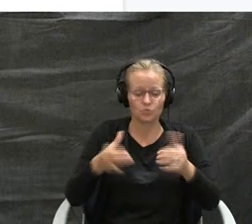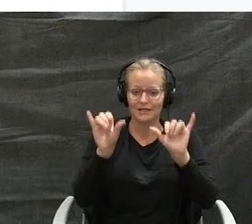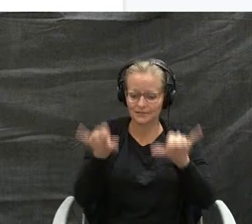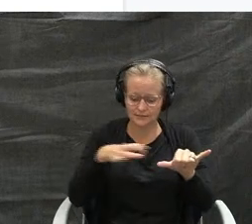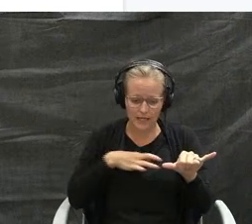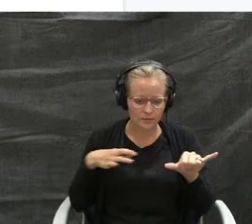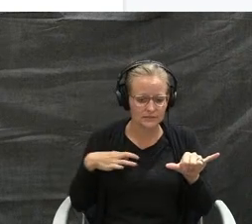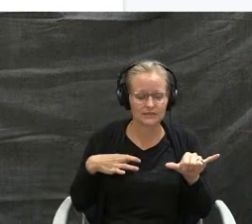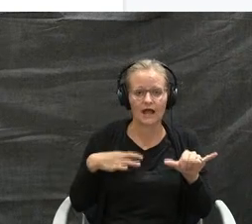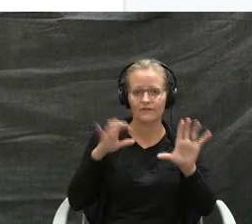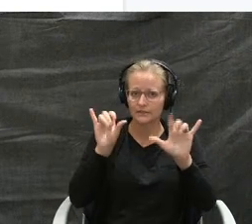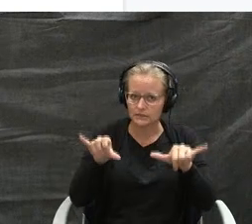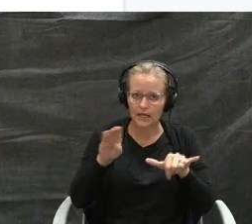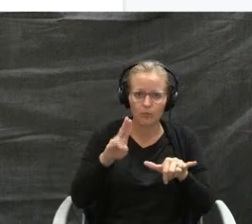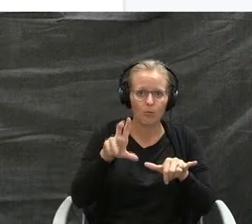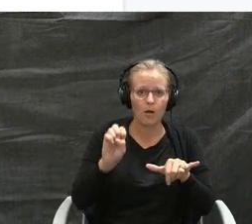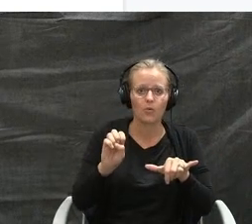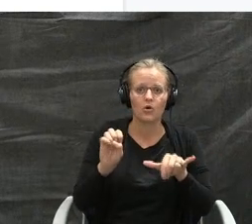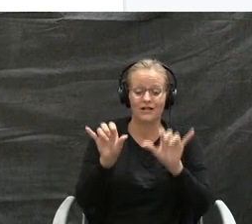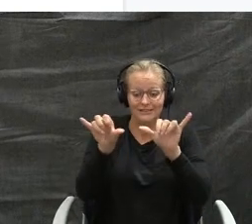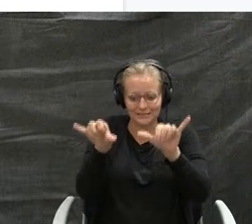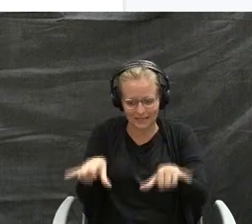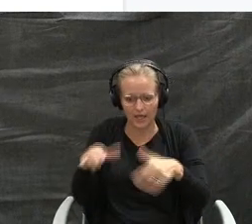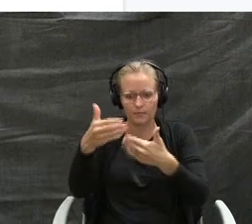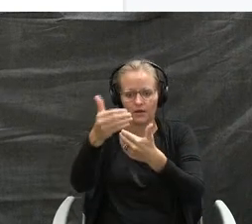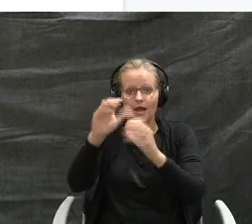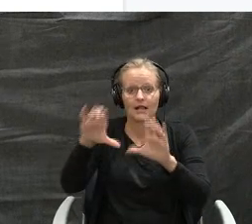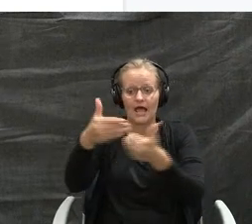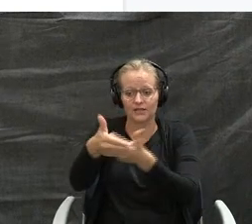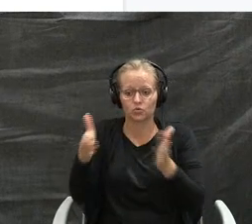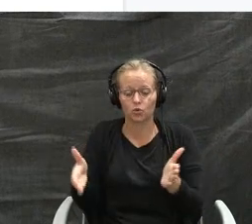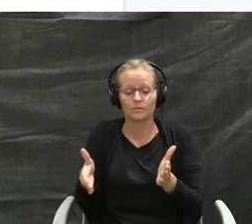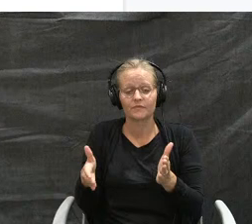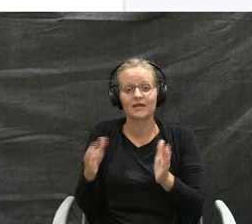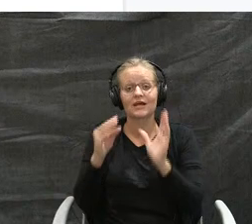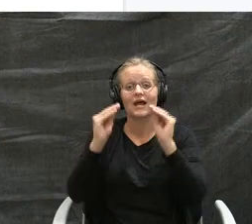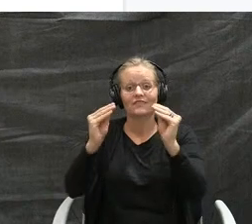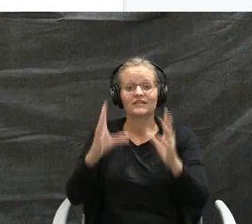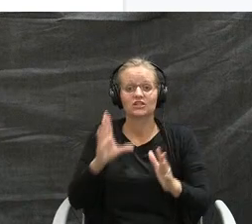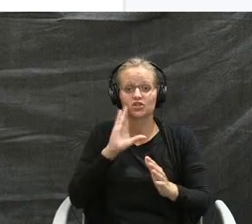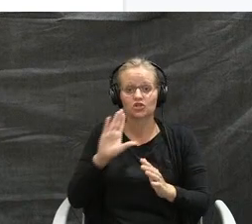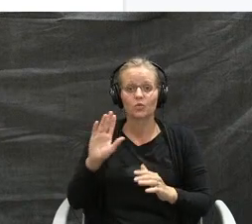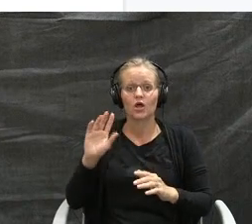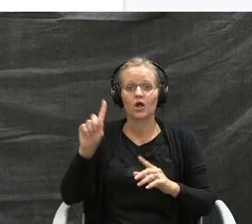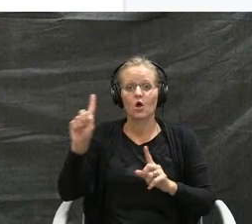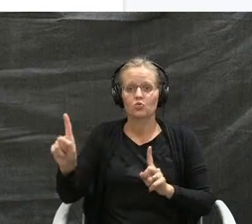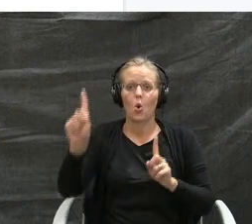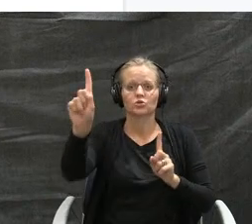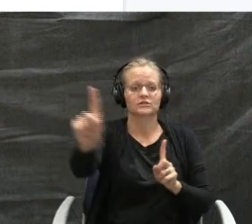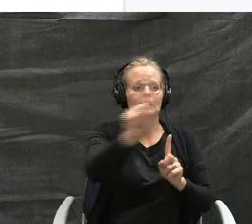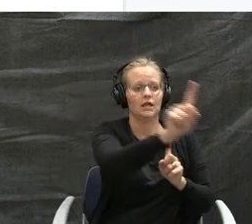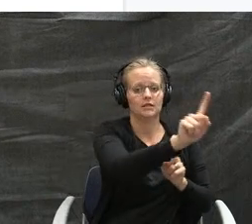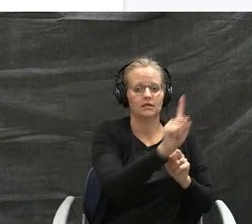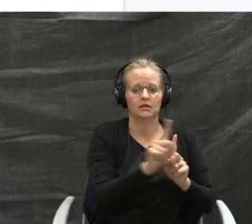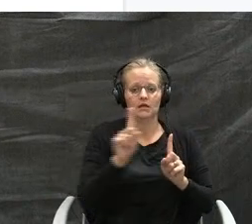There remain in designated classrooms. Teachers rotate through those classrooms within the same bubble and each grade